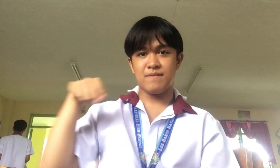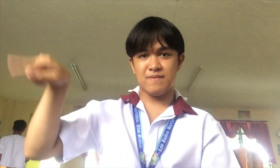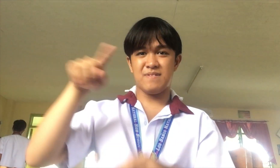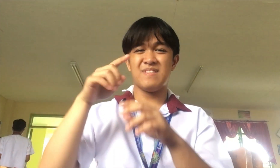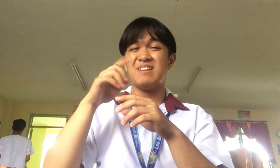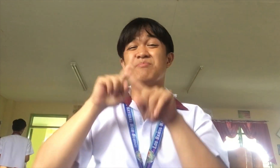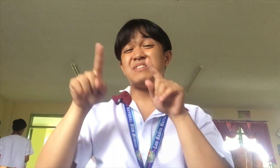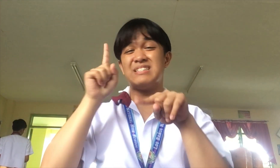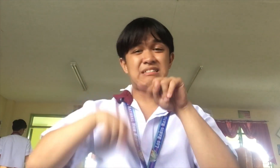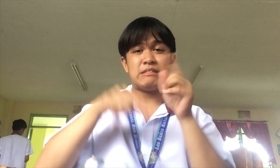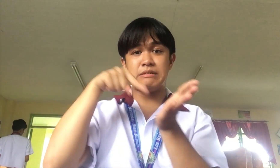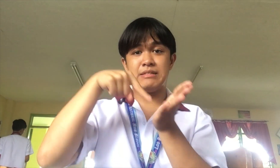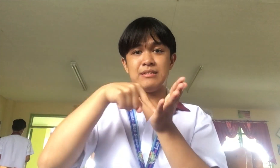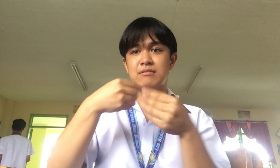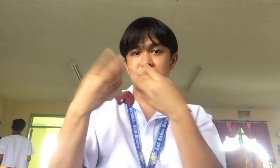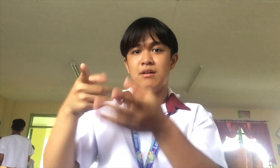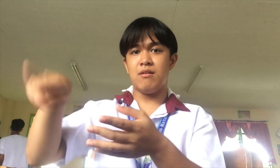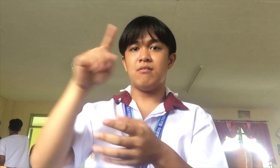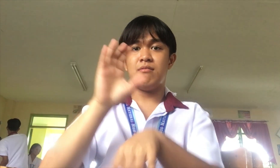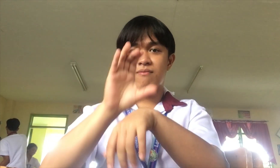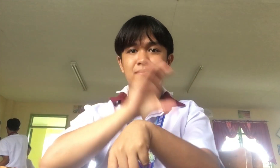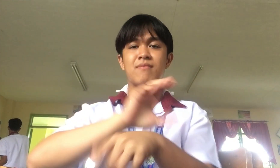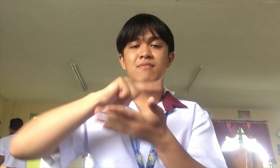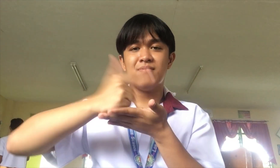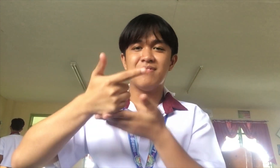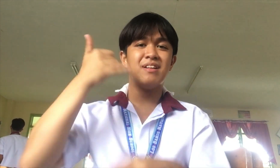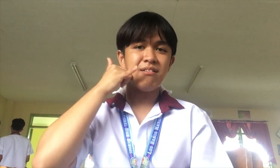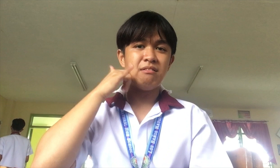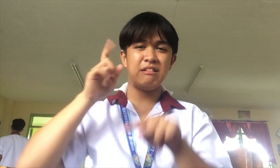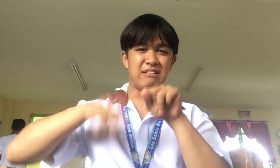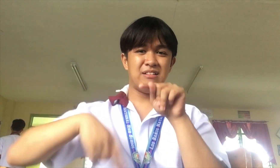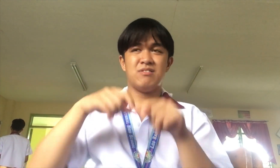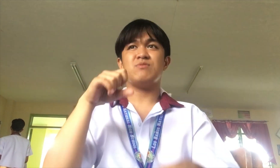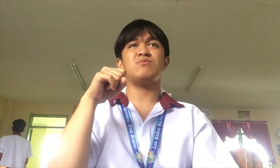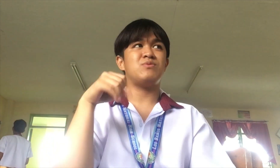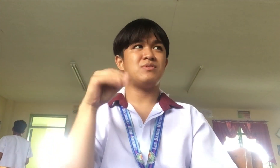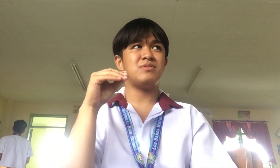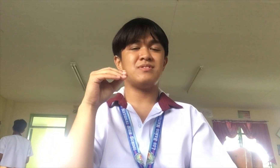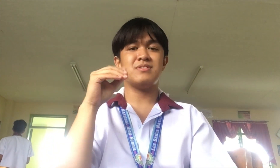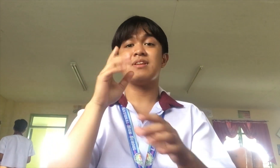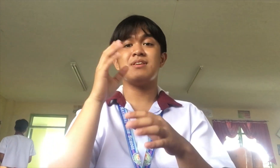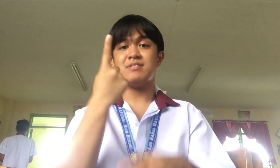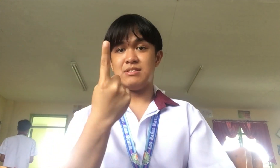but obviously, they can't afford anything such as gadgets, mobile phones or computers Joseph Mathew: Orphan too